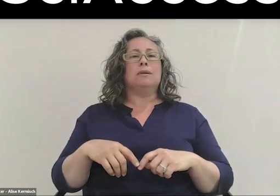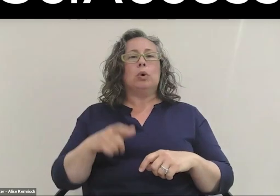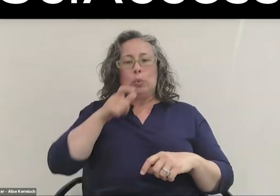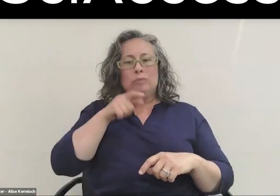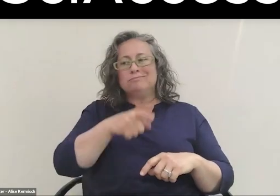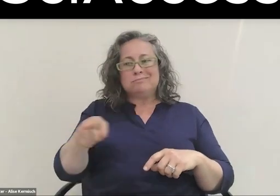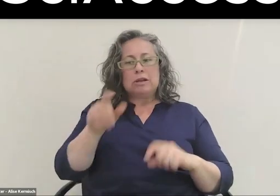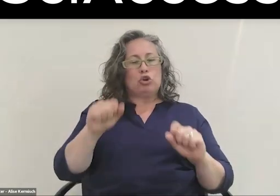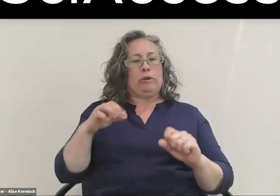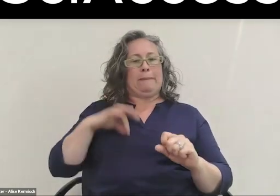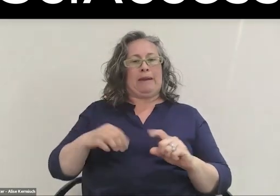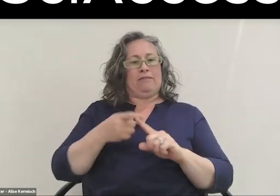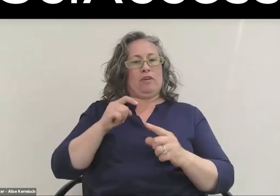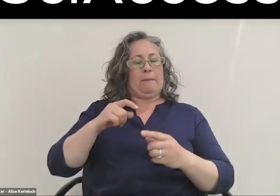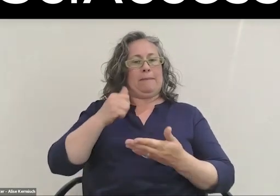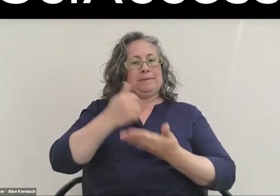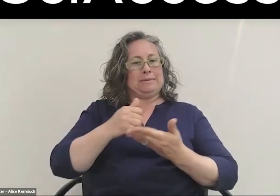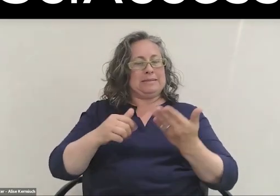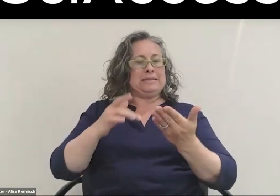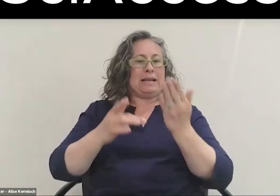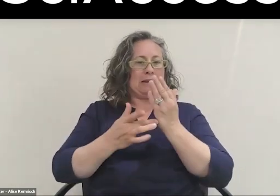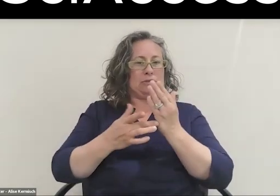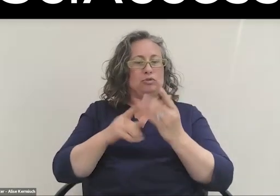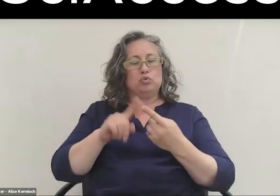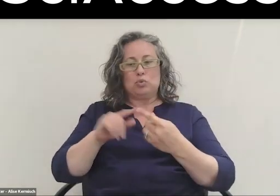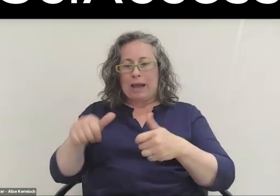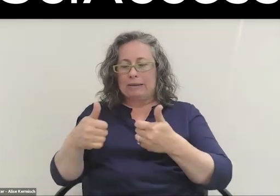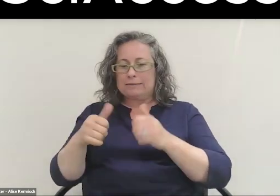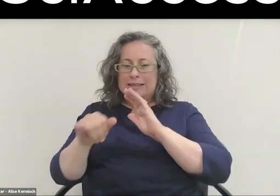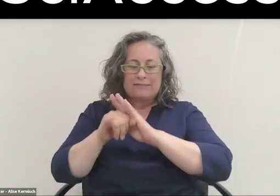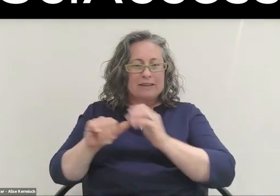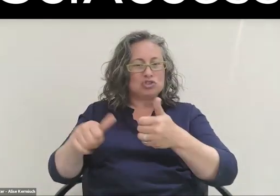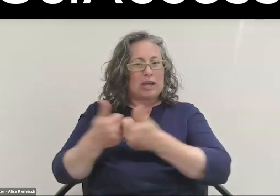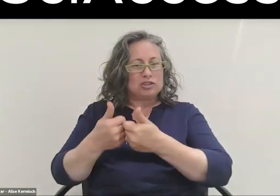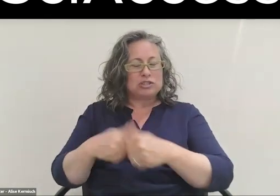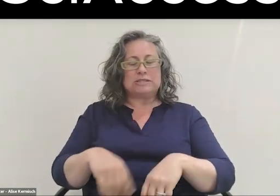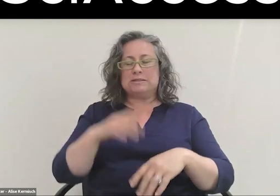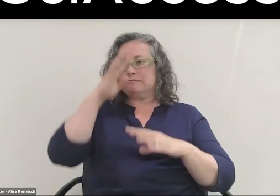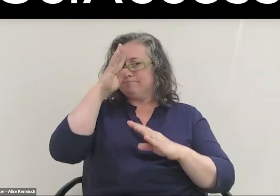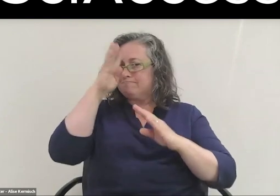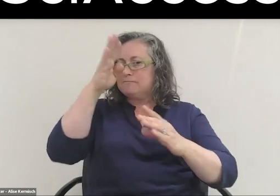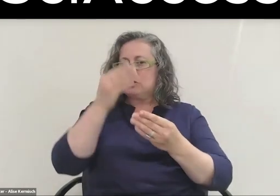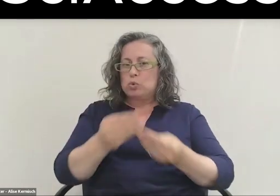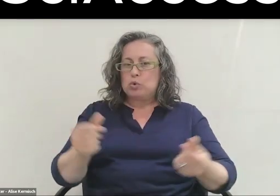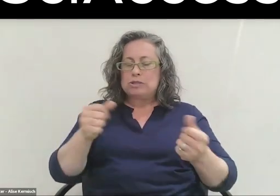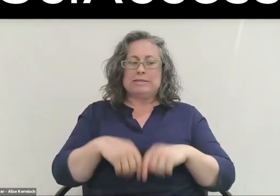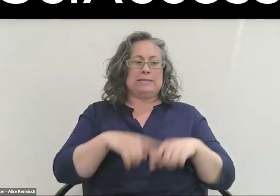from assistive technology to identify the challenges that they have, coming up with solutions, testing,